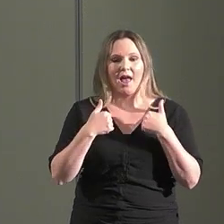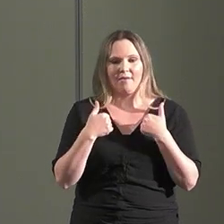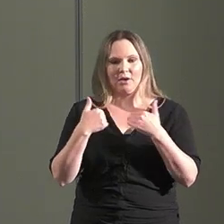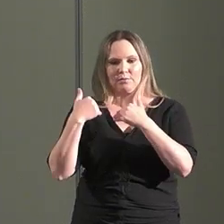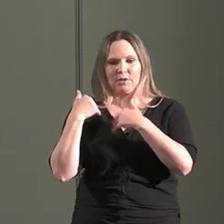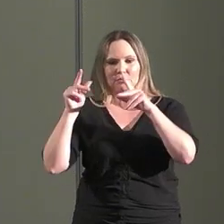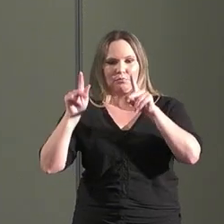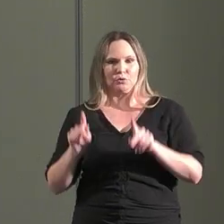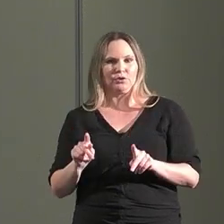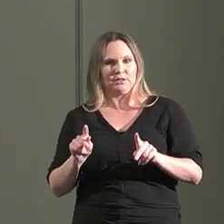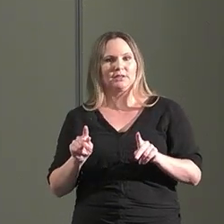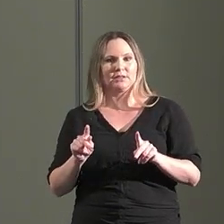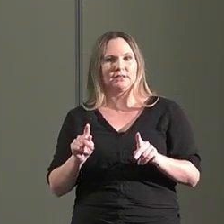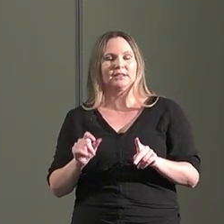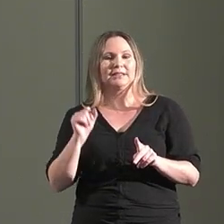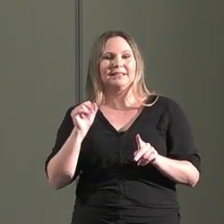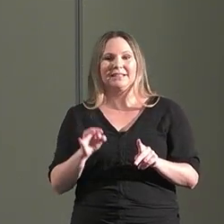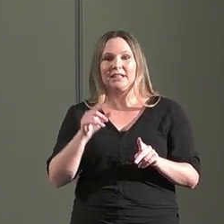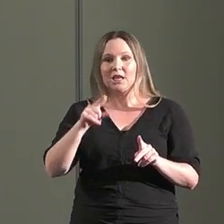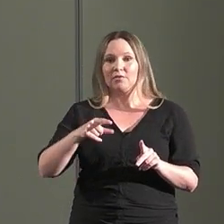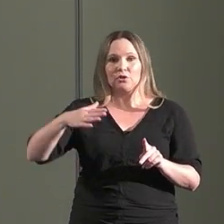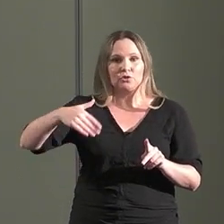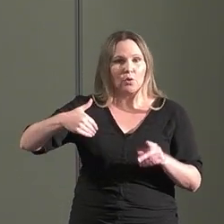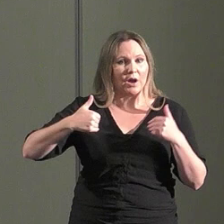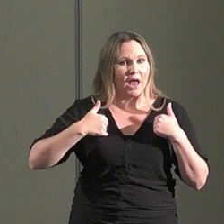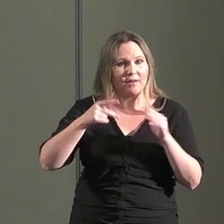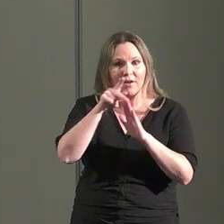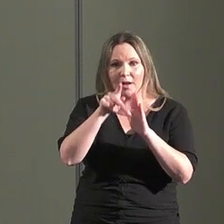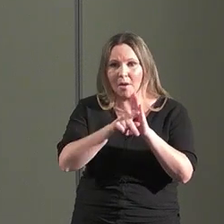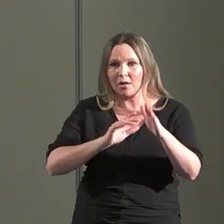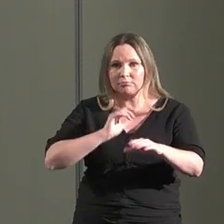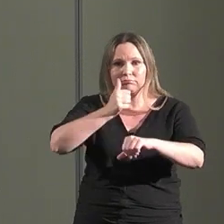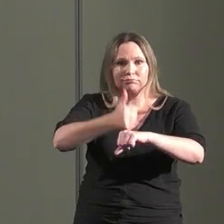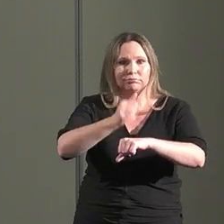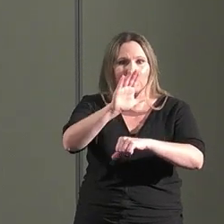You are -- you don't yet have a policy at your institutions and you are working toward